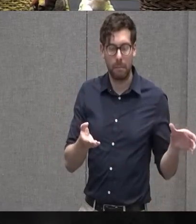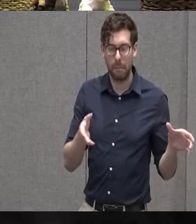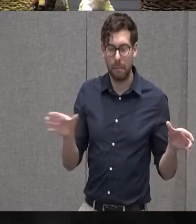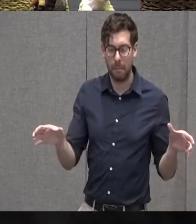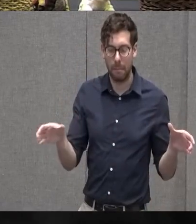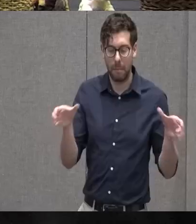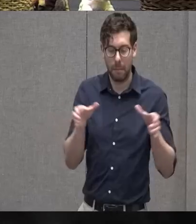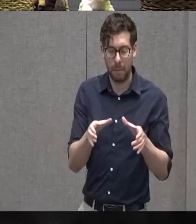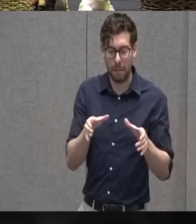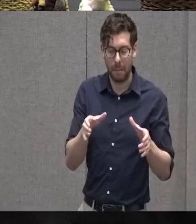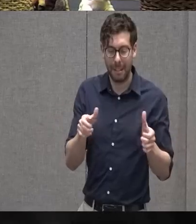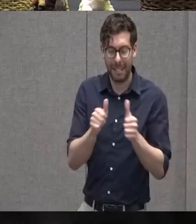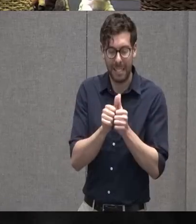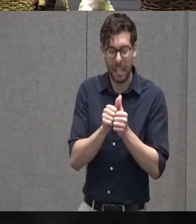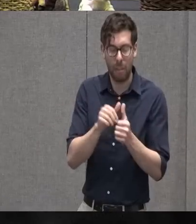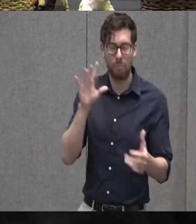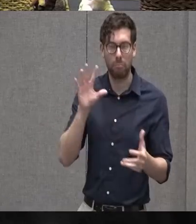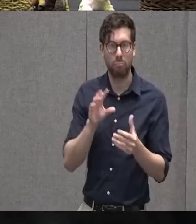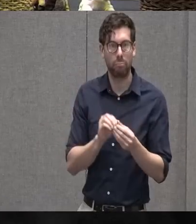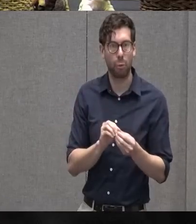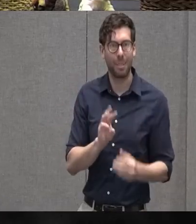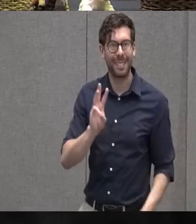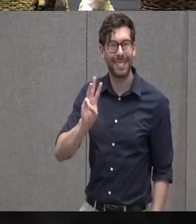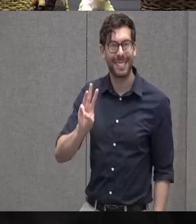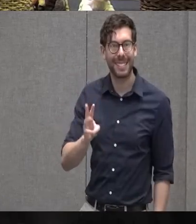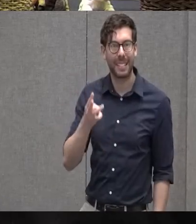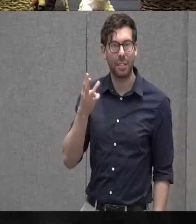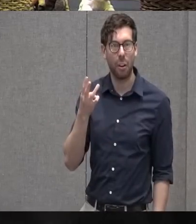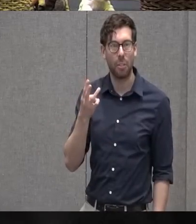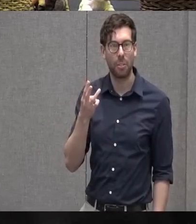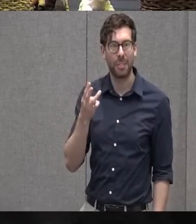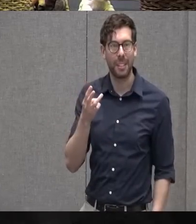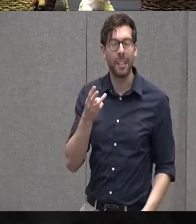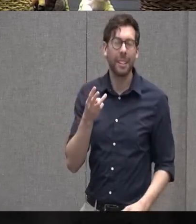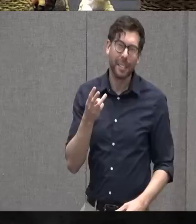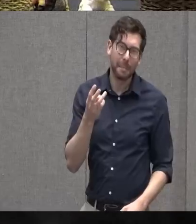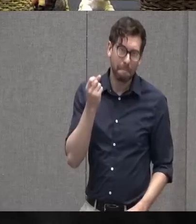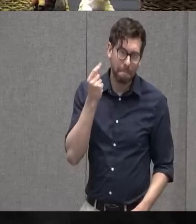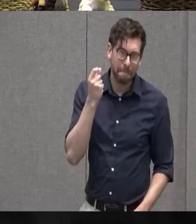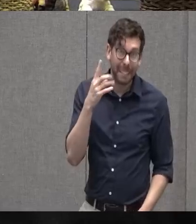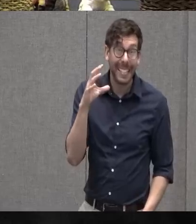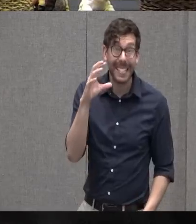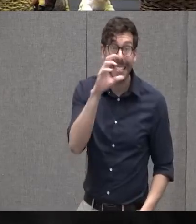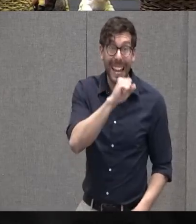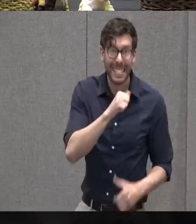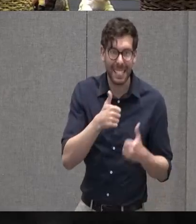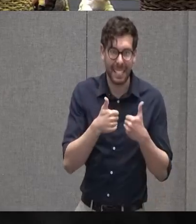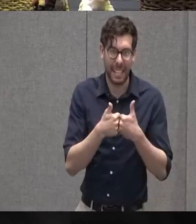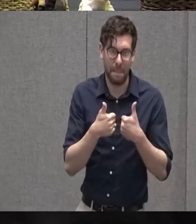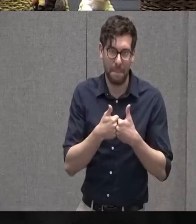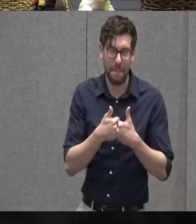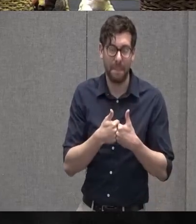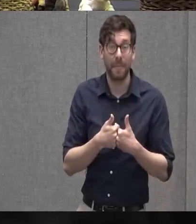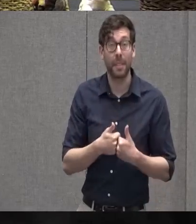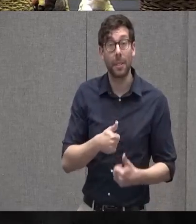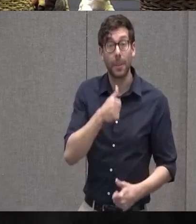It's kind of a guessing game. Miss Linda, can you guess two items that add up to $6?